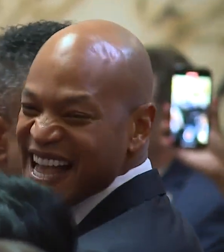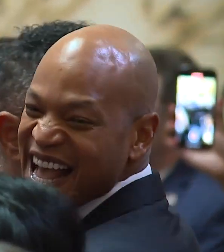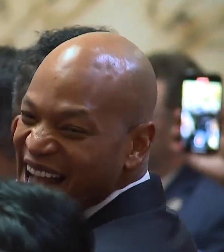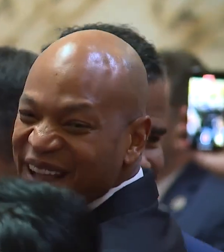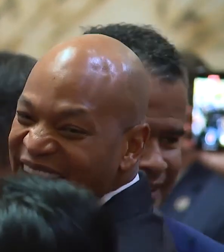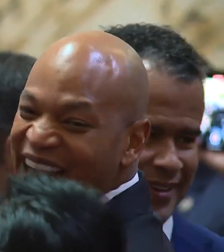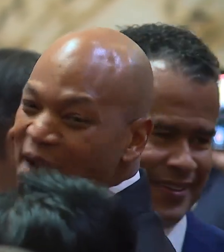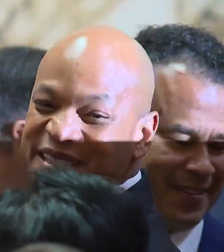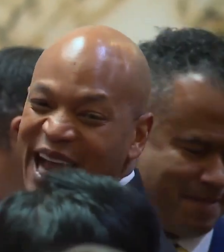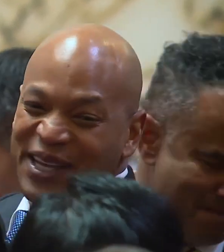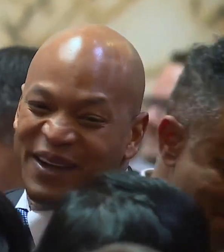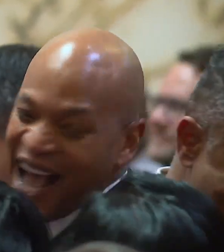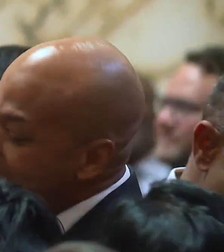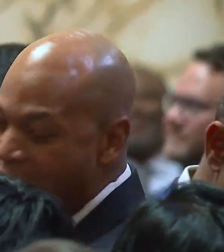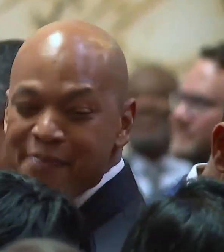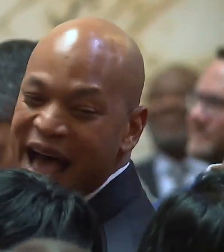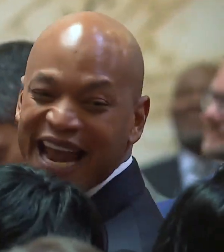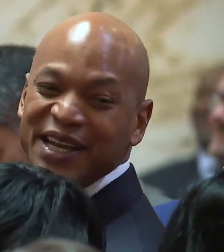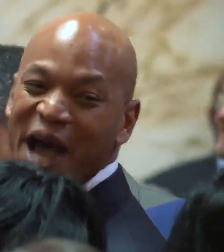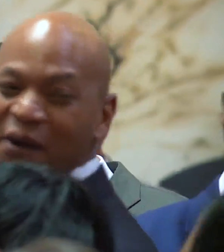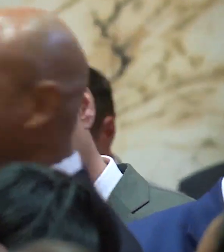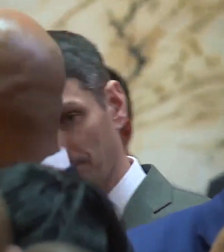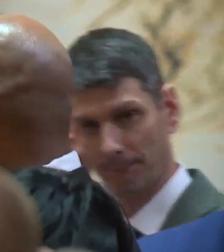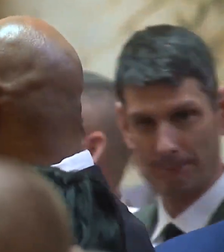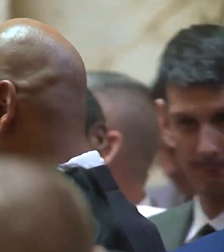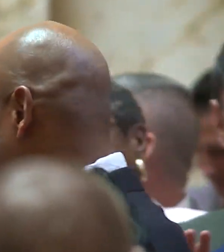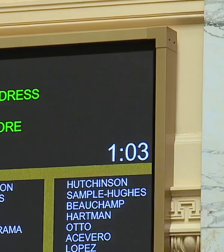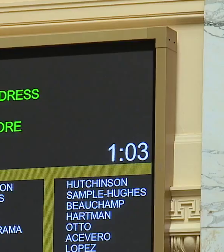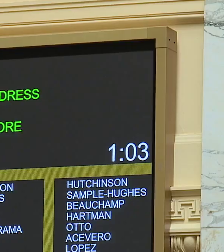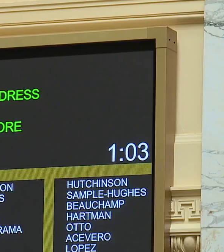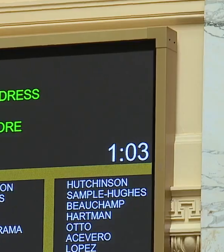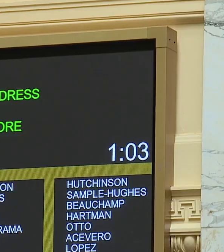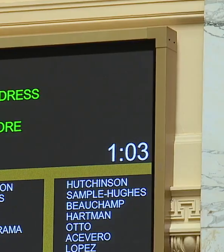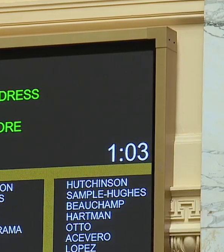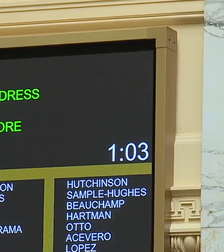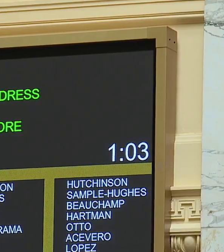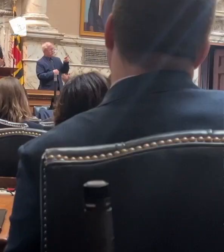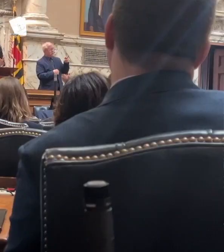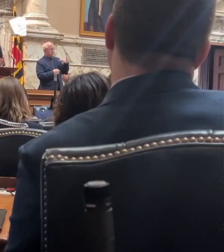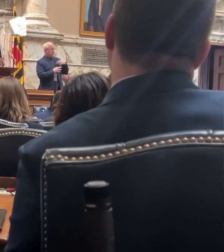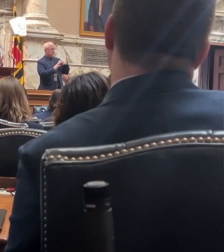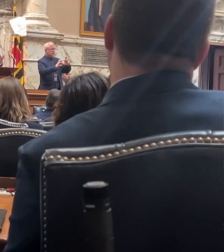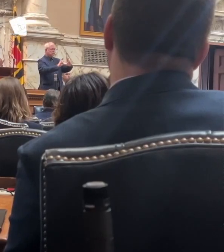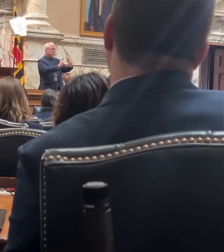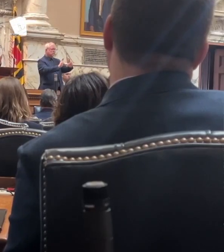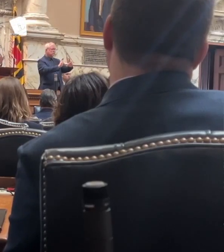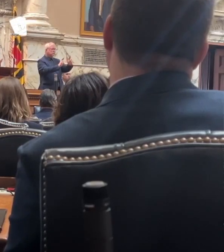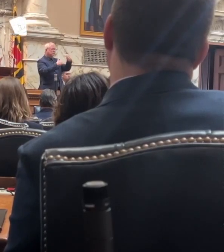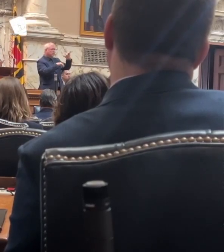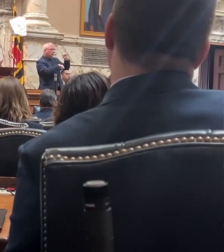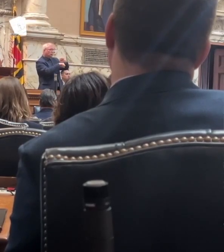of Maryland's General Ass Moore gave his vision for and where it's heading. M